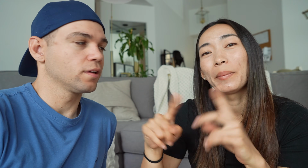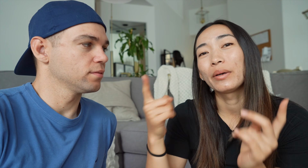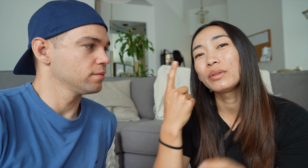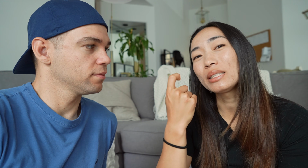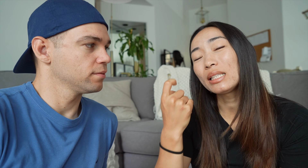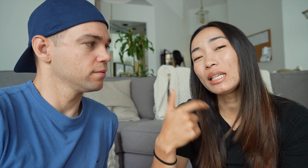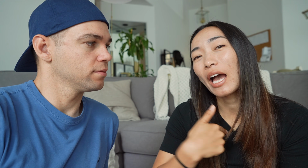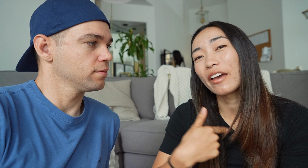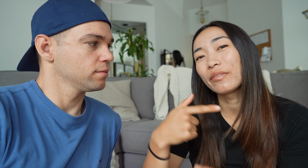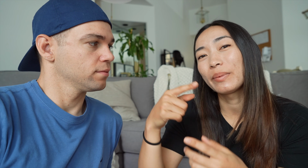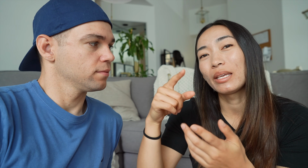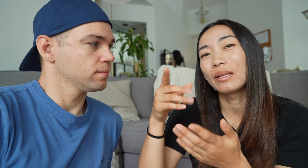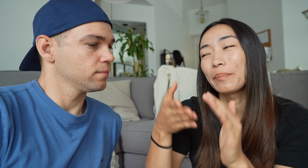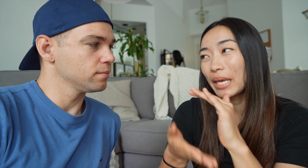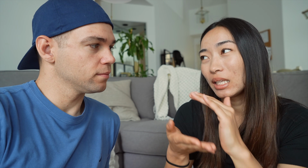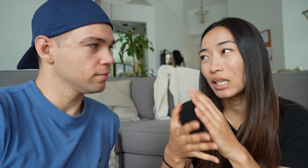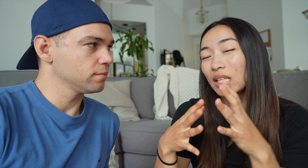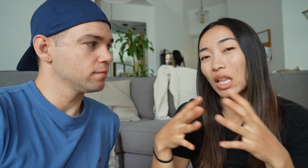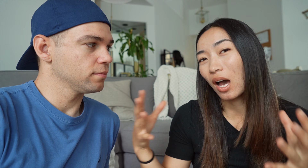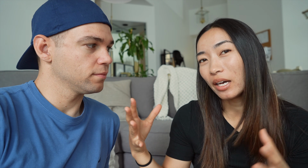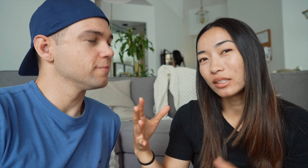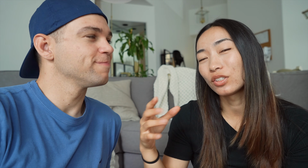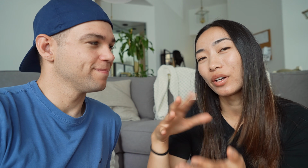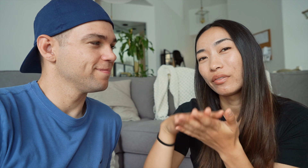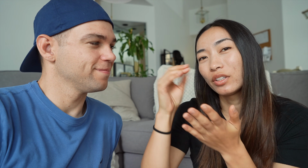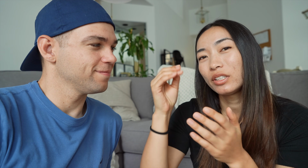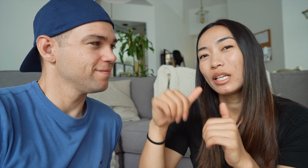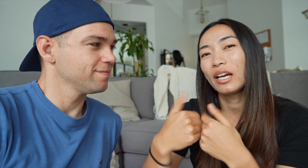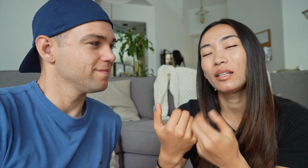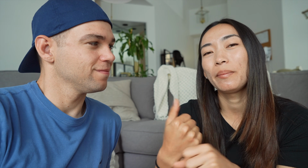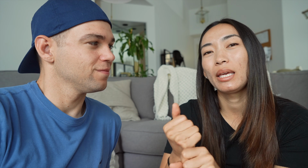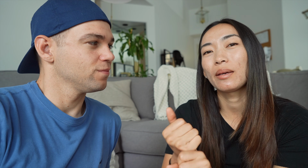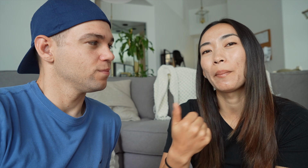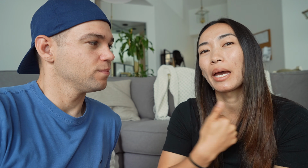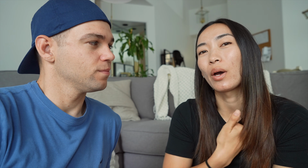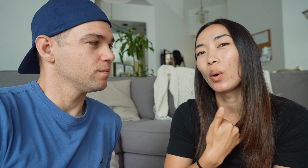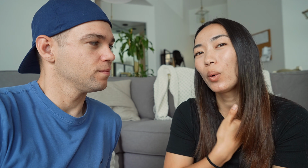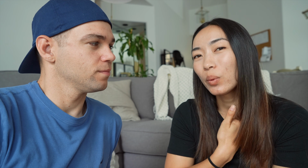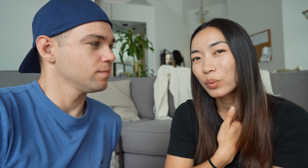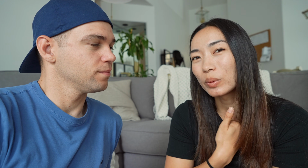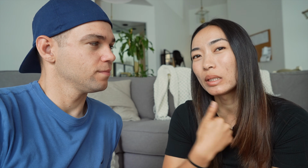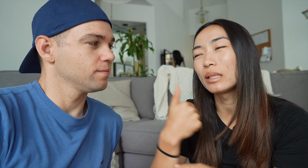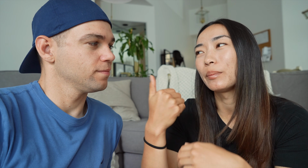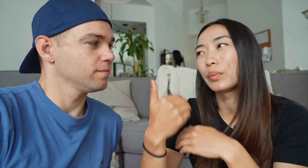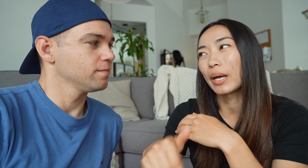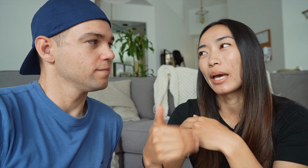but recently i've been baking a lot so I've learned how to make my own bread